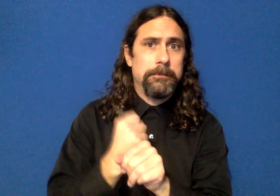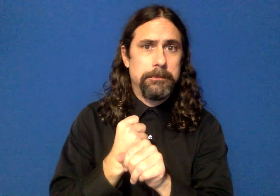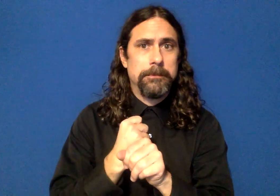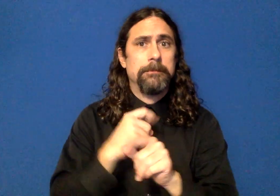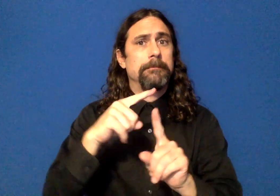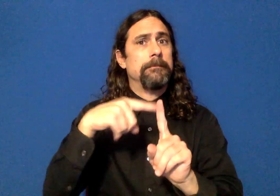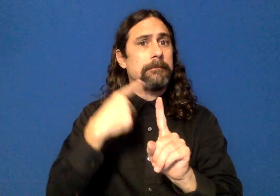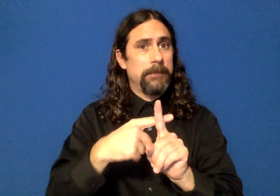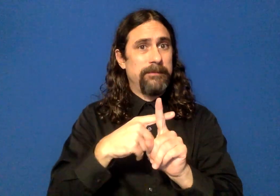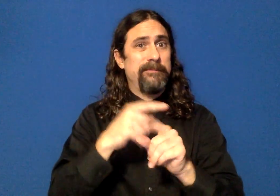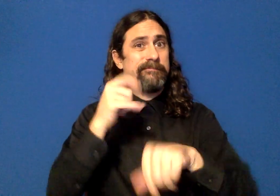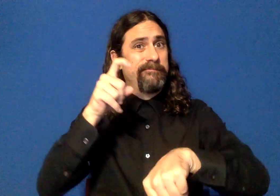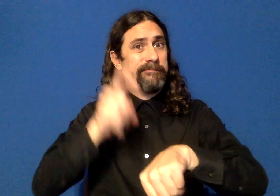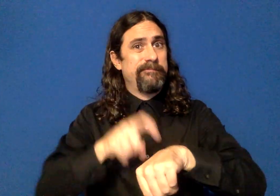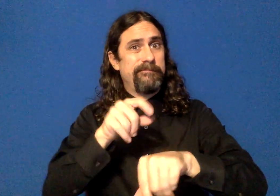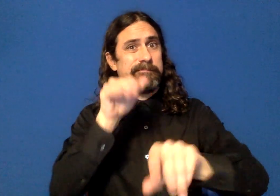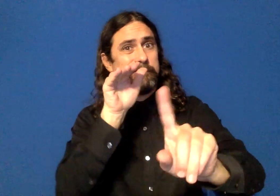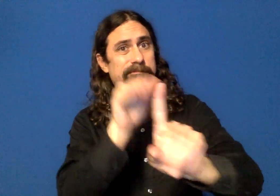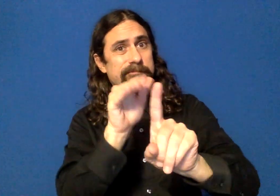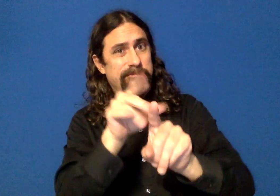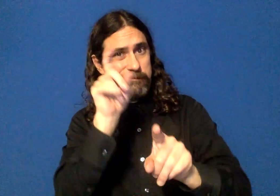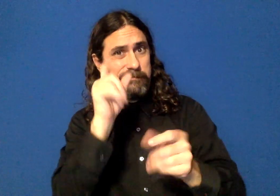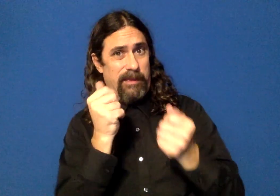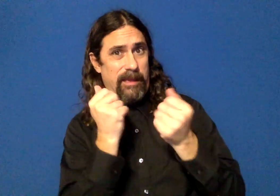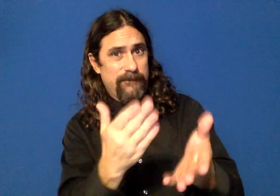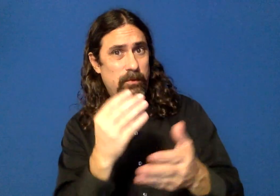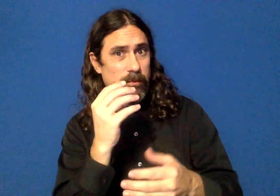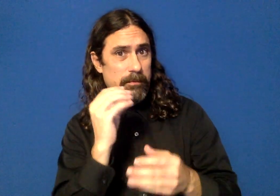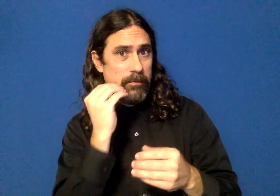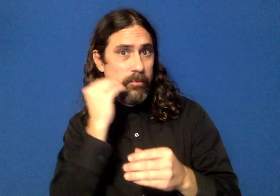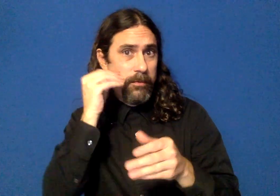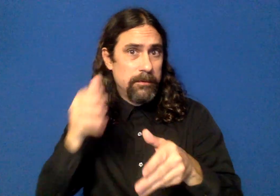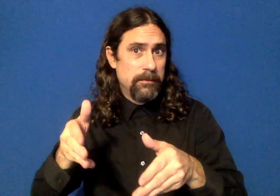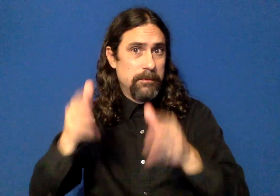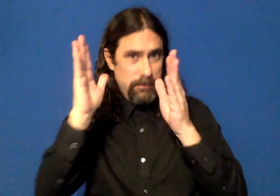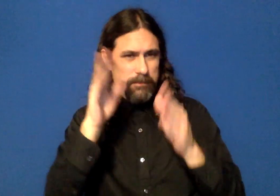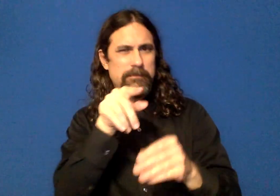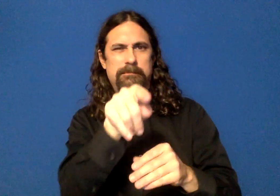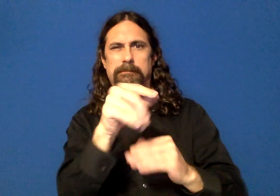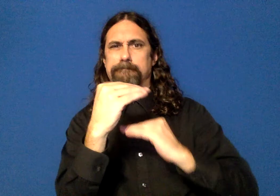and you will have 2 weeks to collect and submit your documents from the time you are offered a